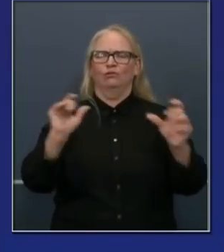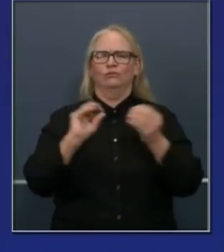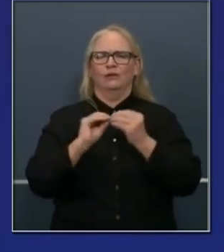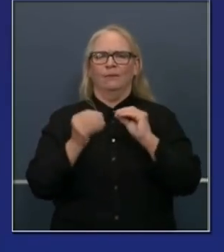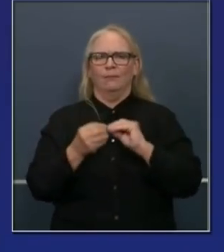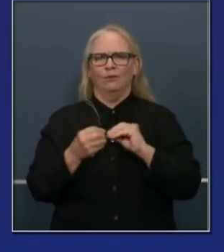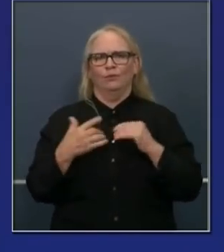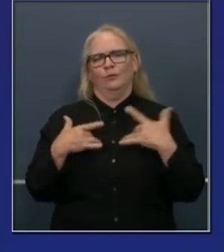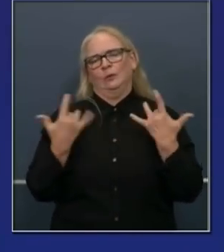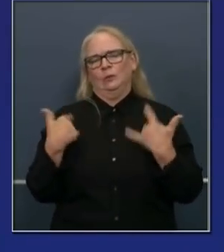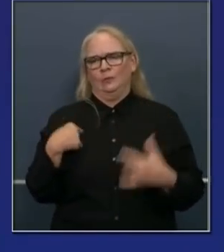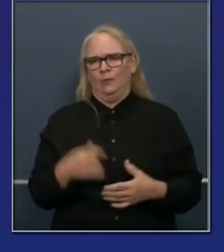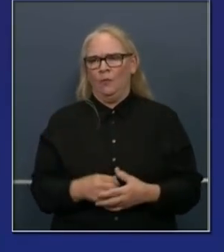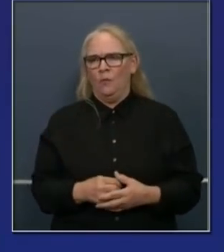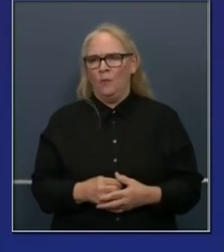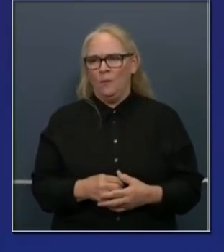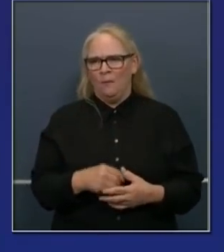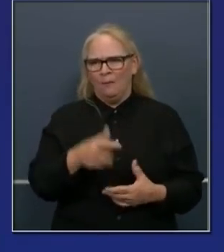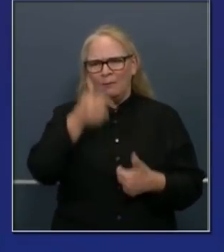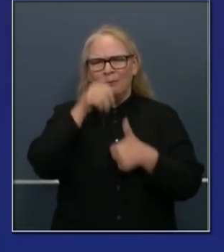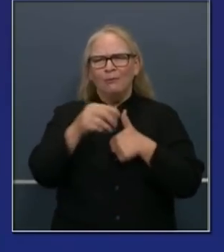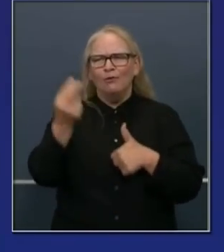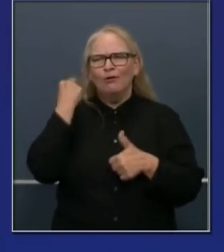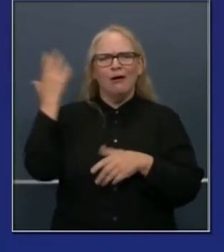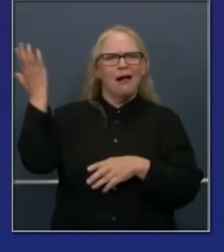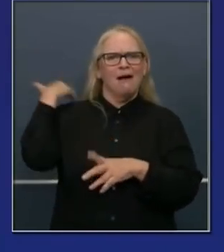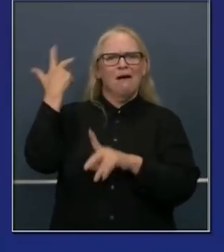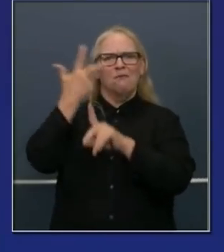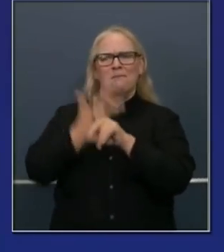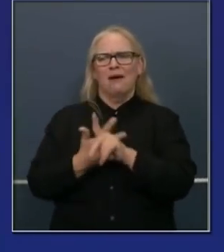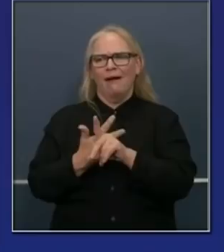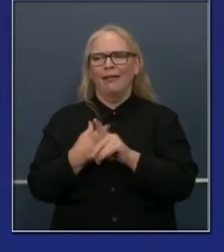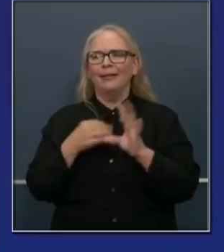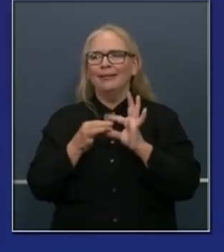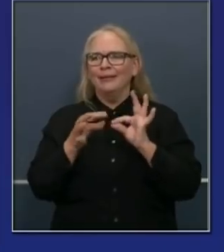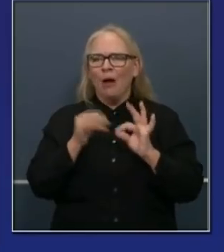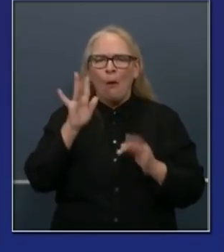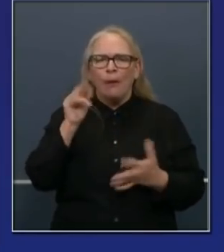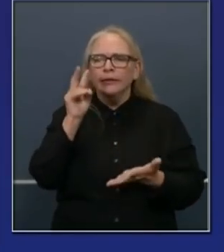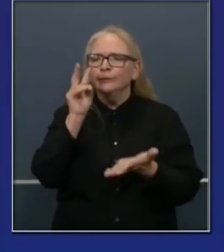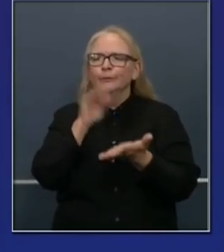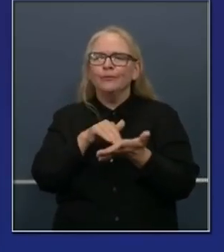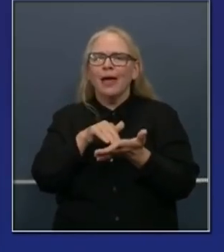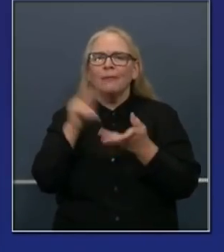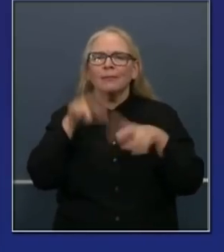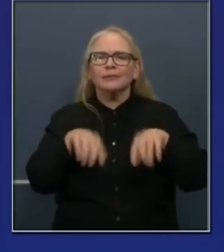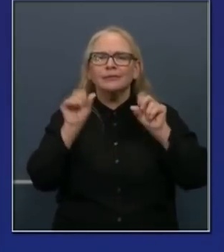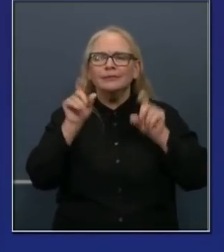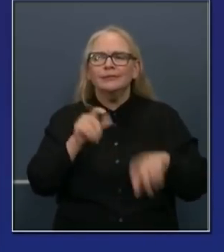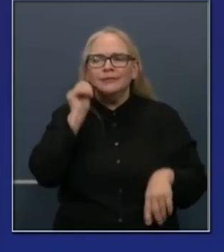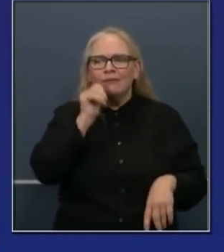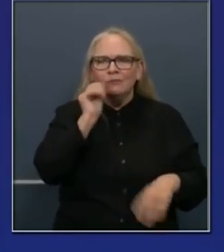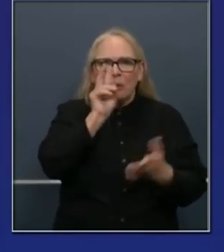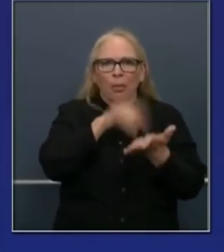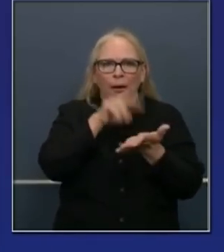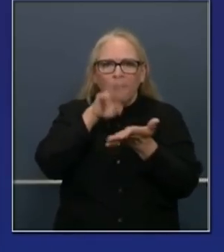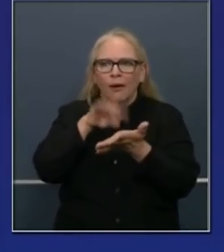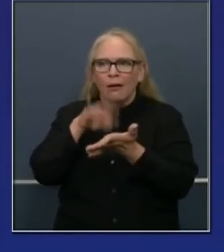NUMBERS CONTINUE TO CLIMB AND THEY ARE CONTINUING AND I'LL REMIND YOU IT WASN'T THAT LONG